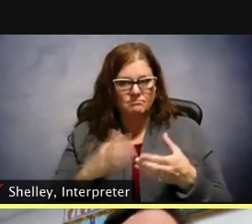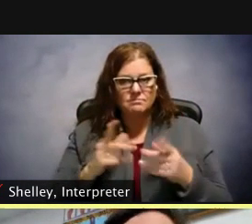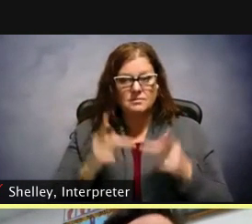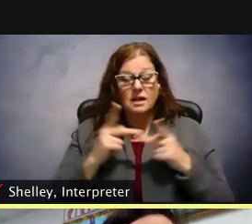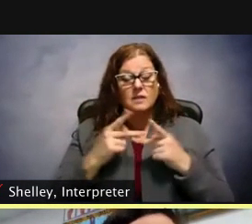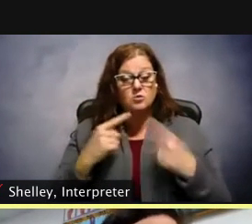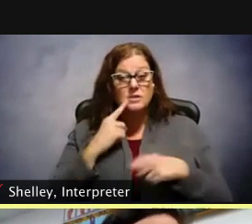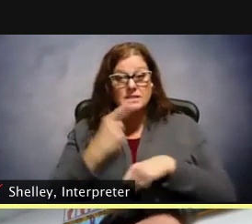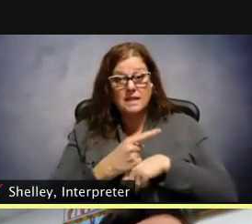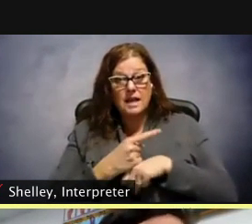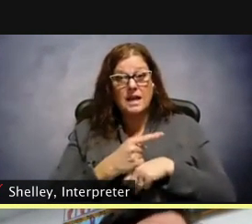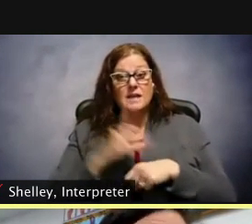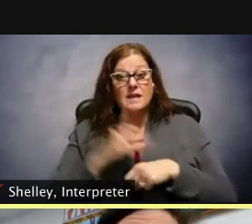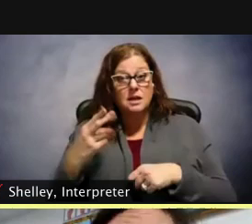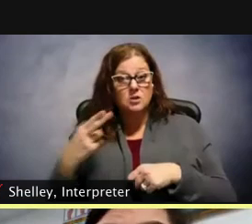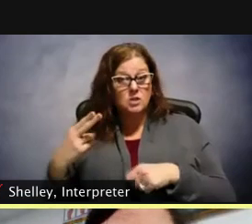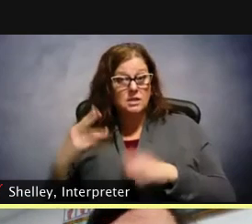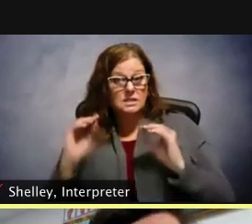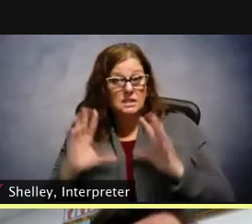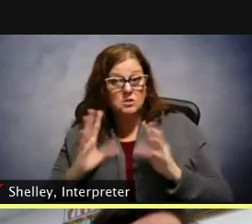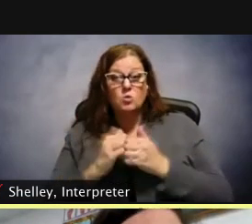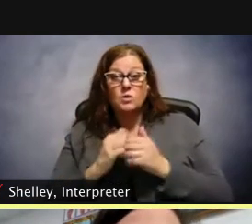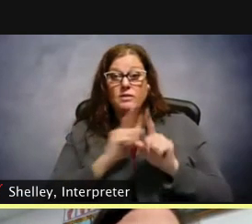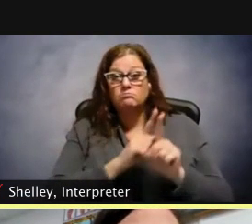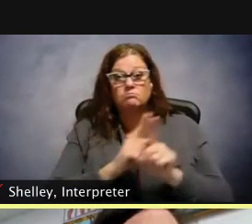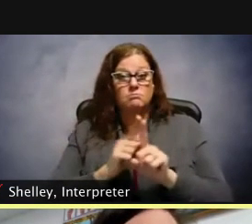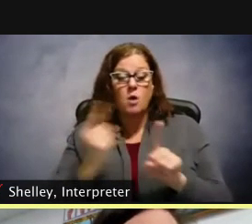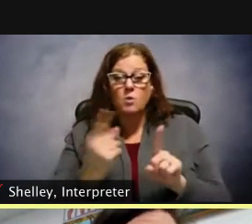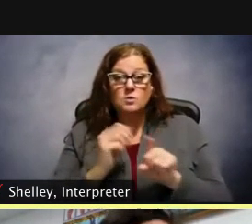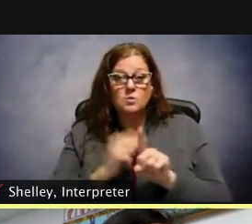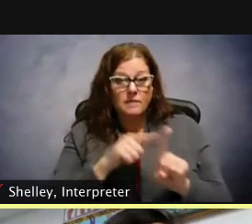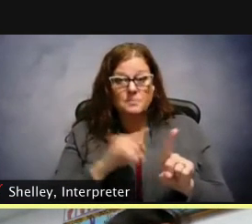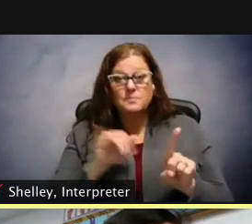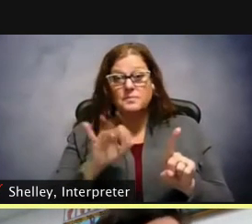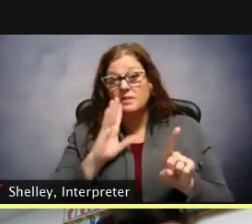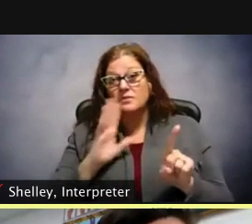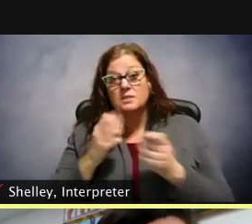he has a DHH teacher with him at all times. Now whether that be supporting him in the gen